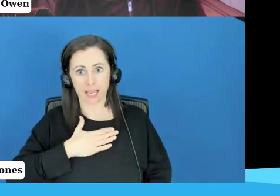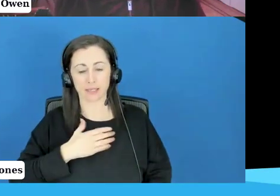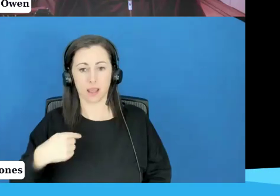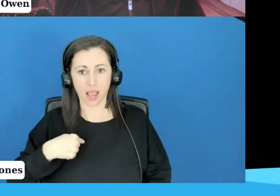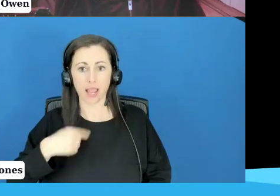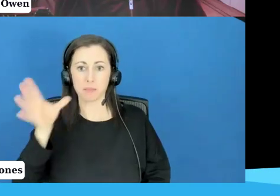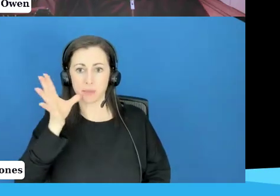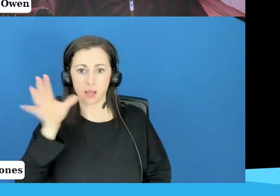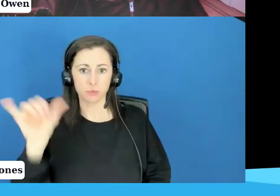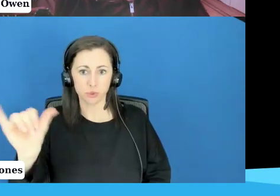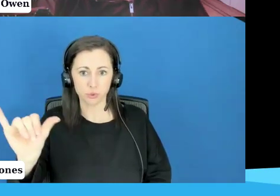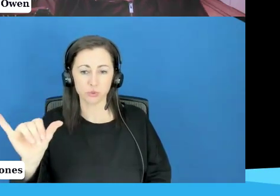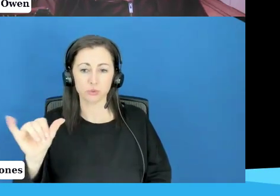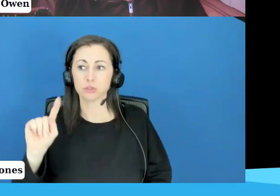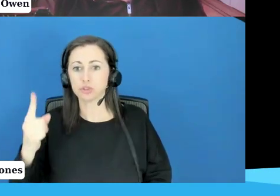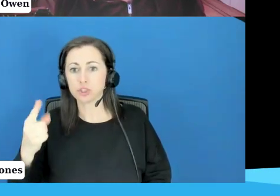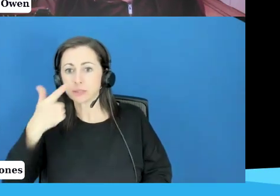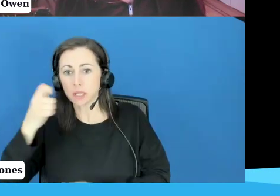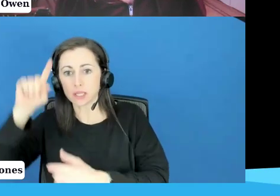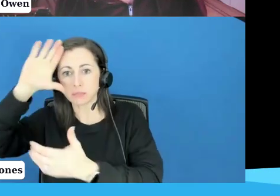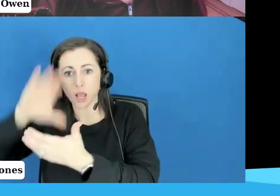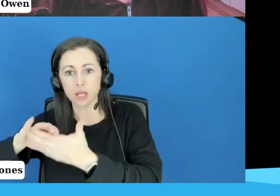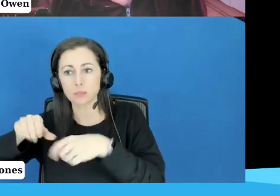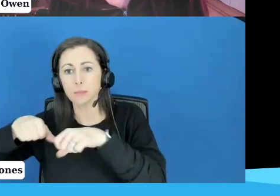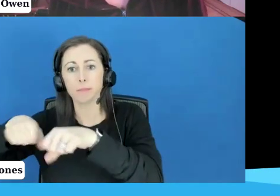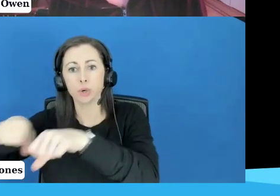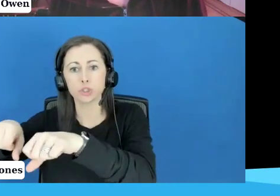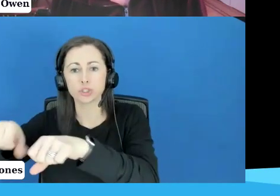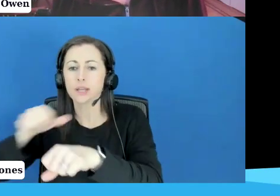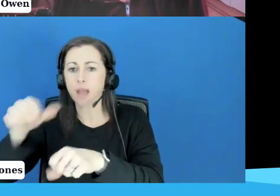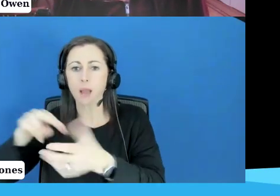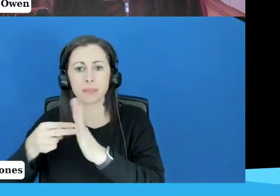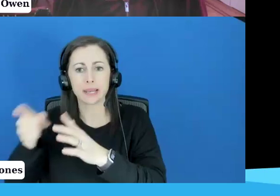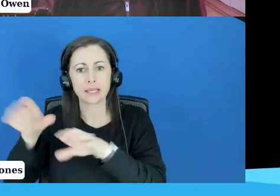Just because my husband's pushing the stroller, doesn't mean he does all the work. I do too.